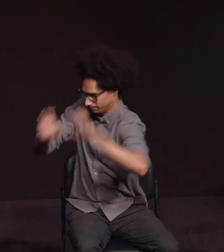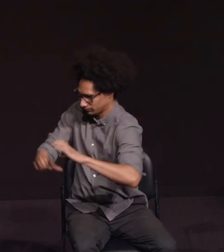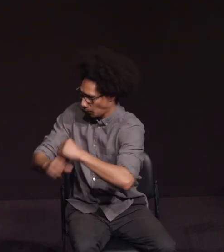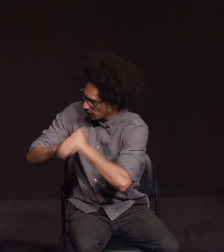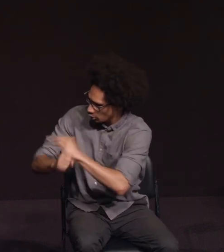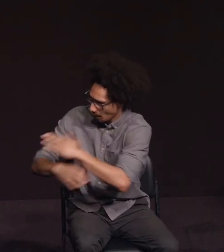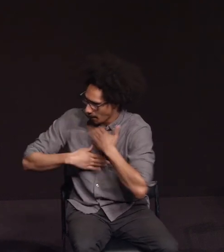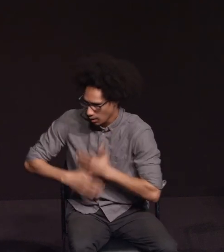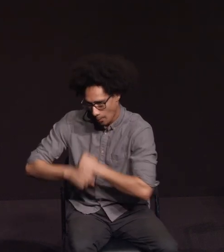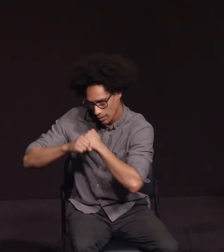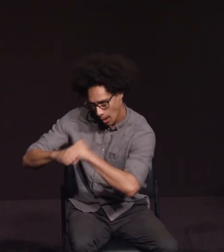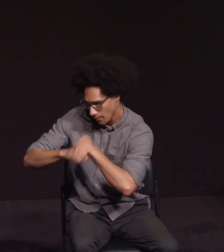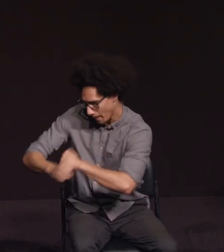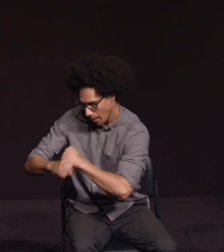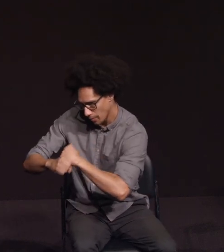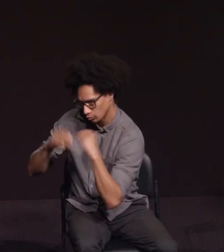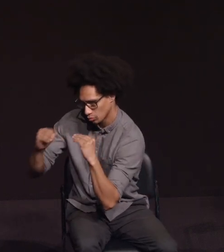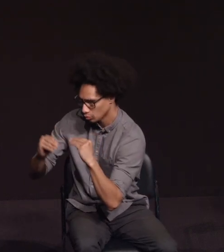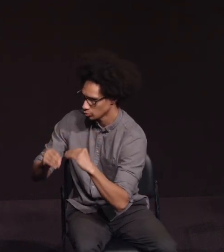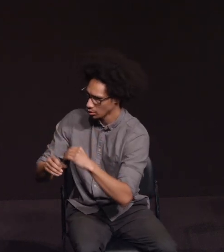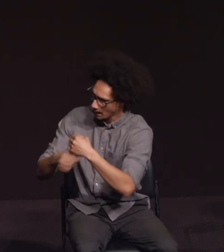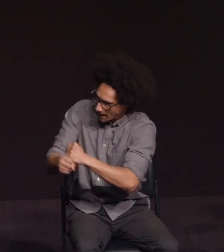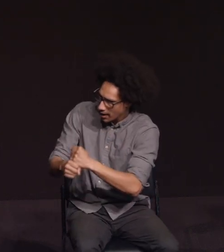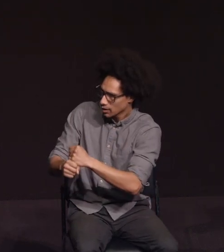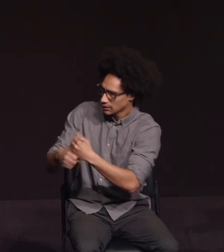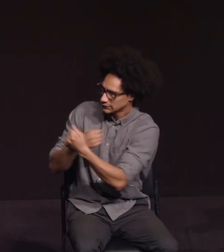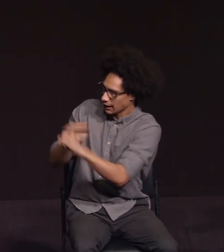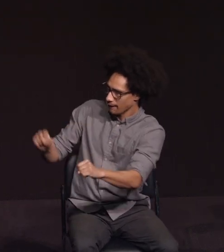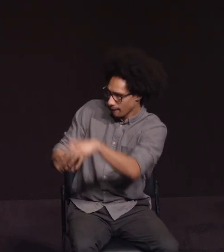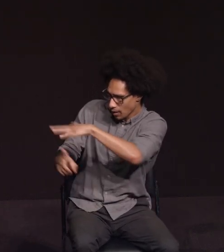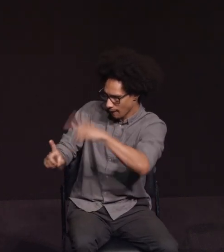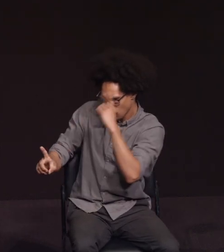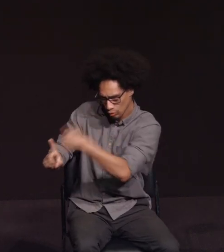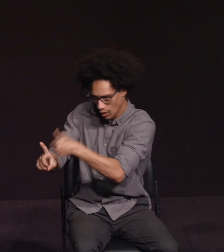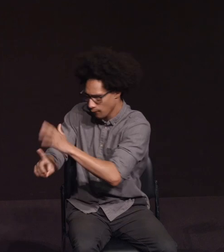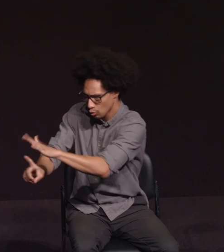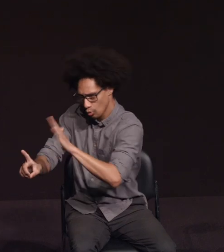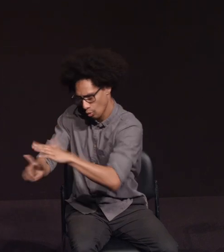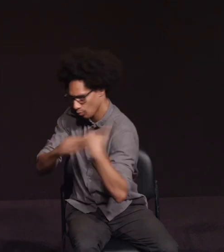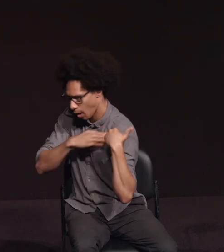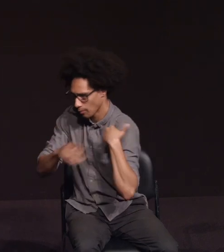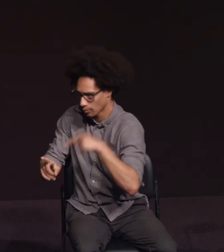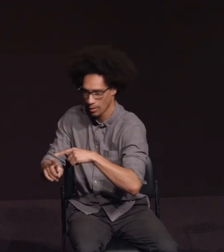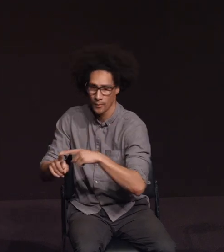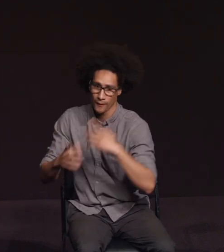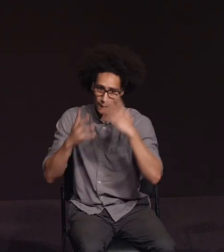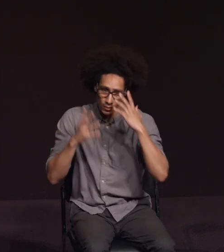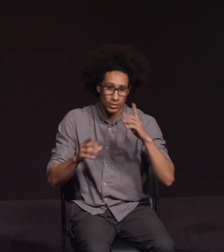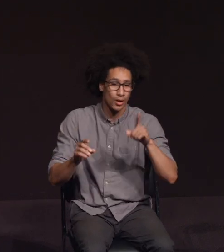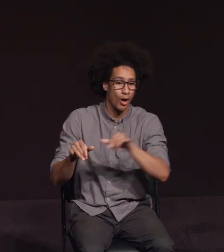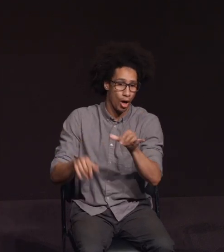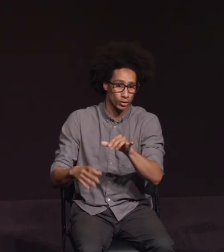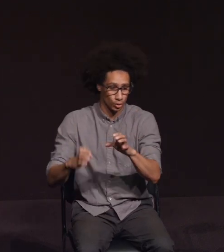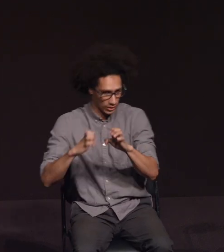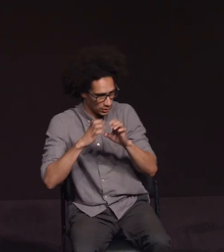and to provide a safe environment for themselves, but unfortunately it's also about educating families and parents